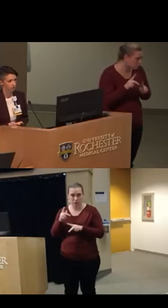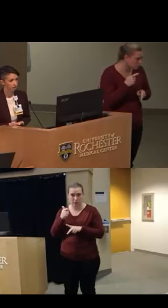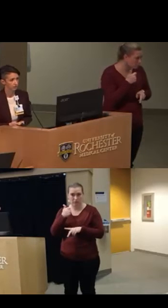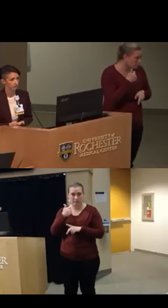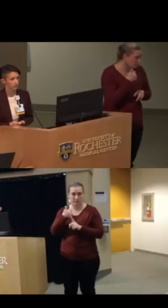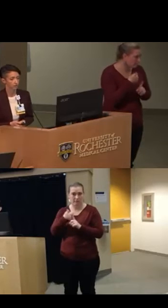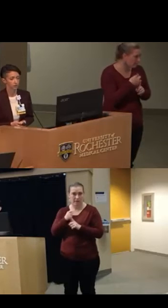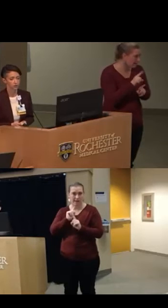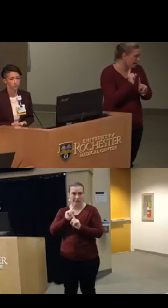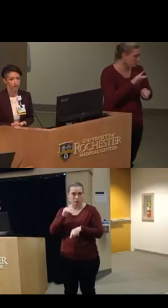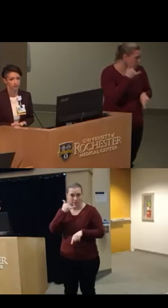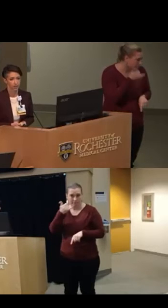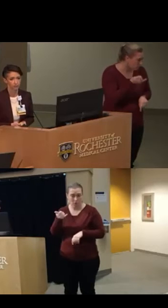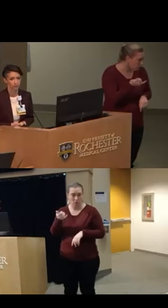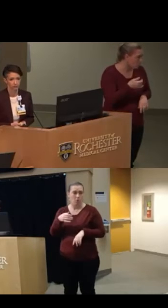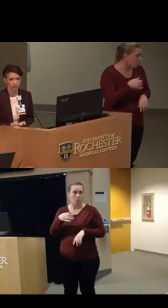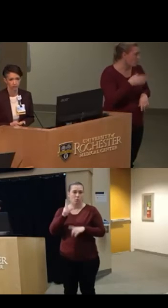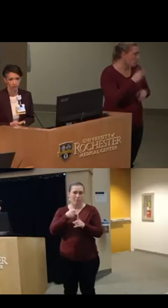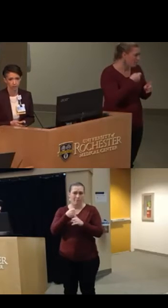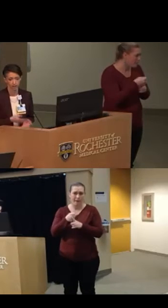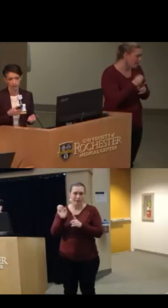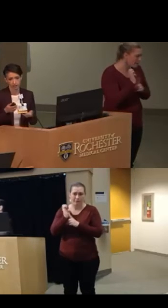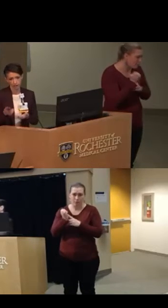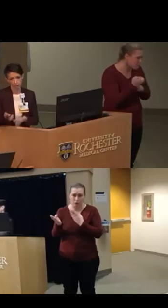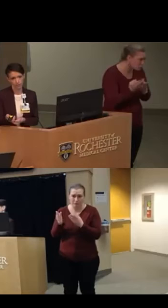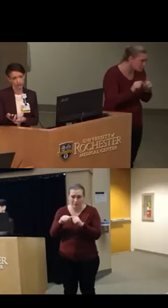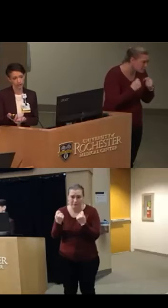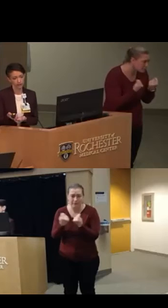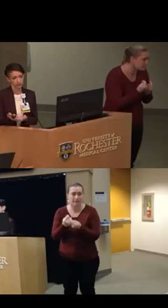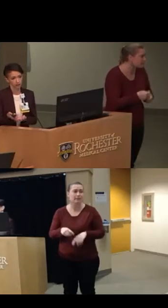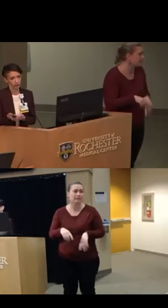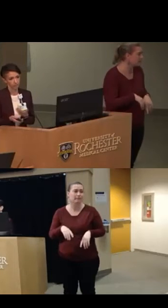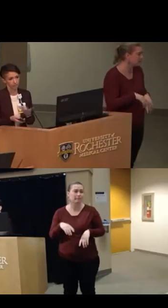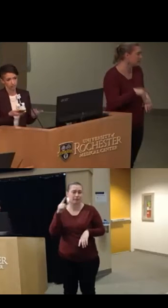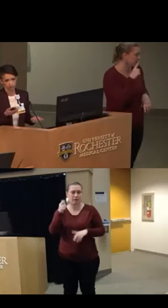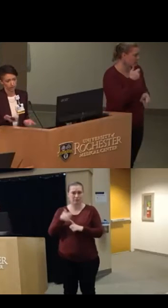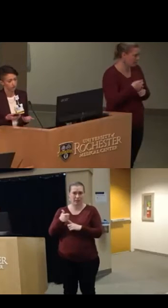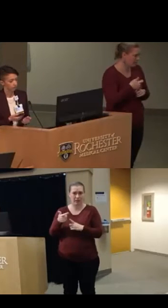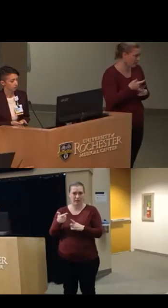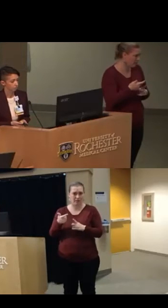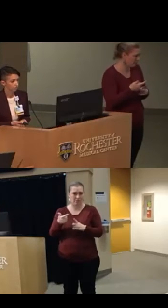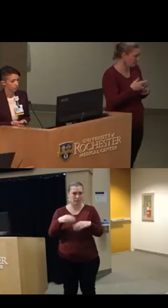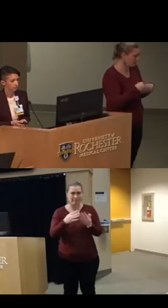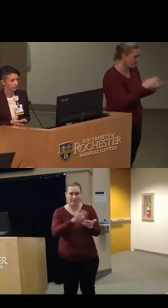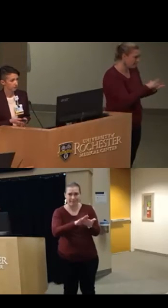called it's going to impact Environmental Services team that provided um cleaning to the room after